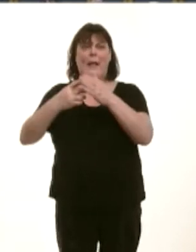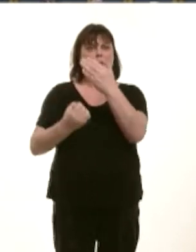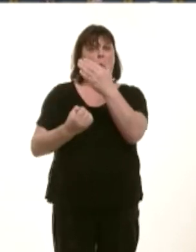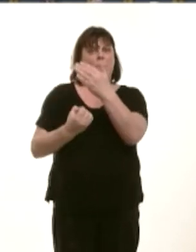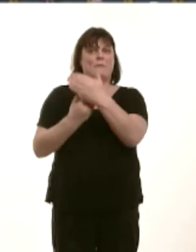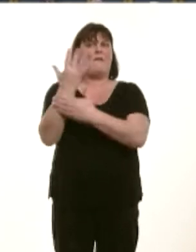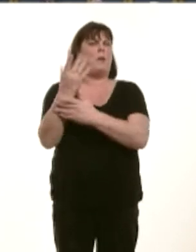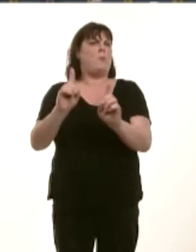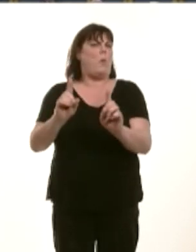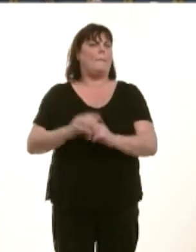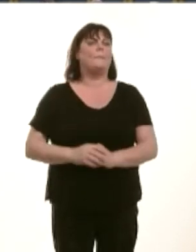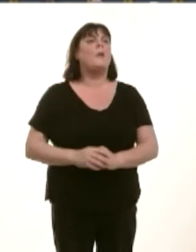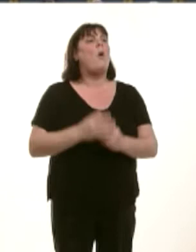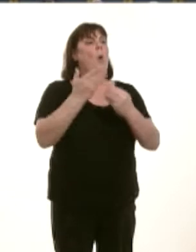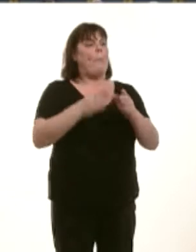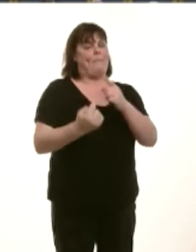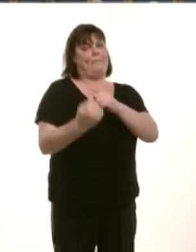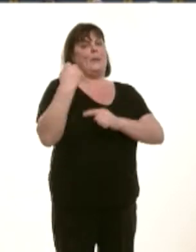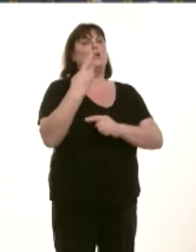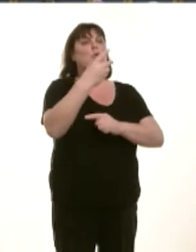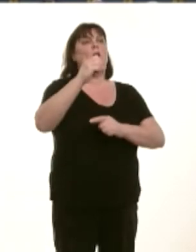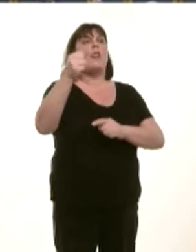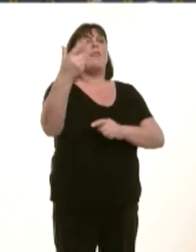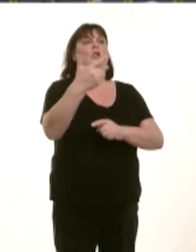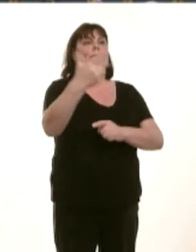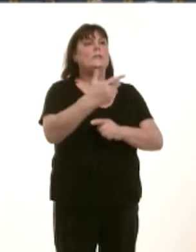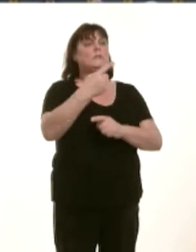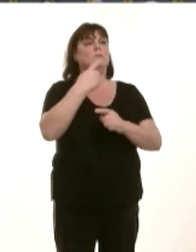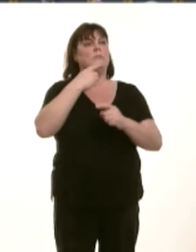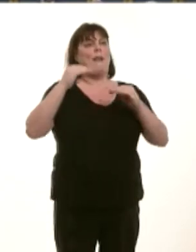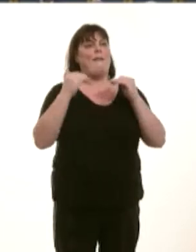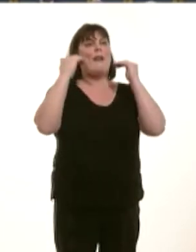on higher education, which was published in June 2013. As the Member will know, a review